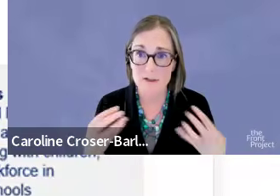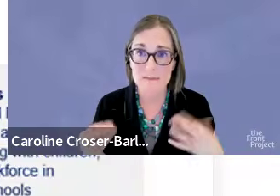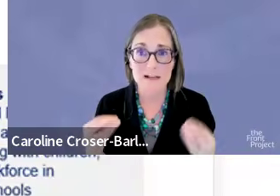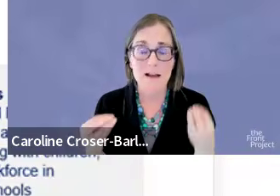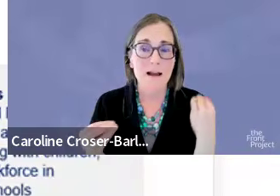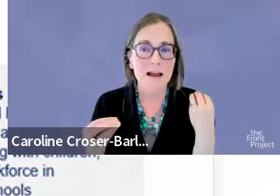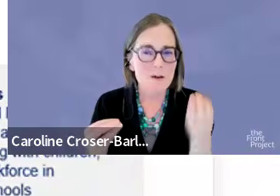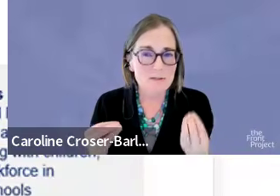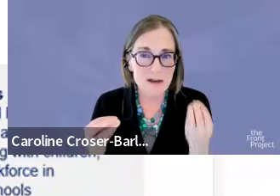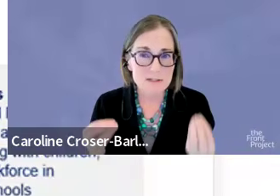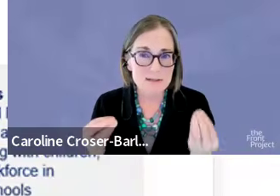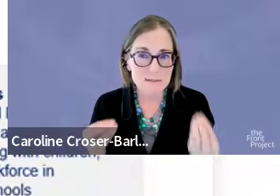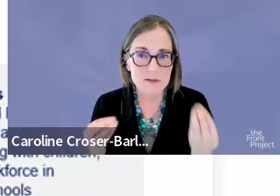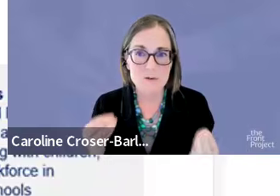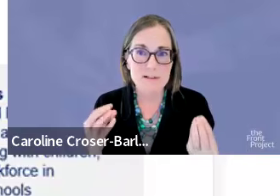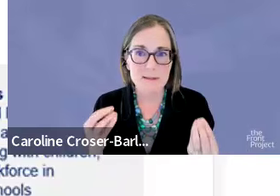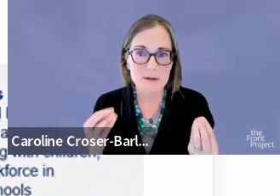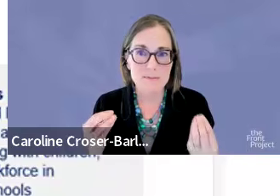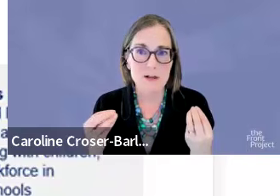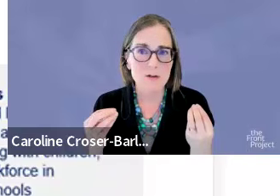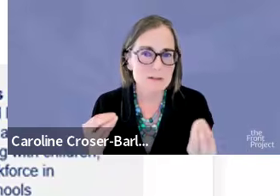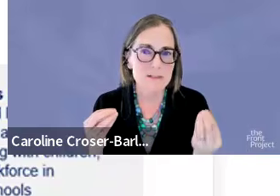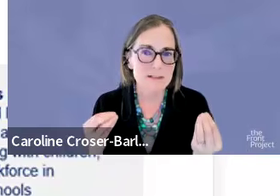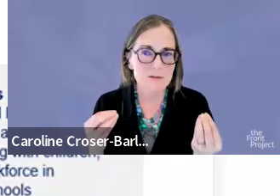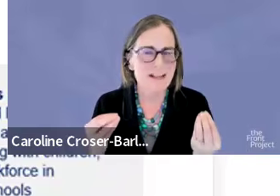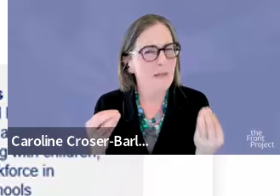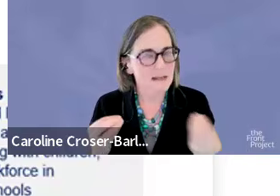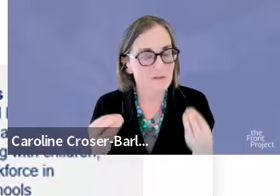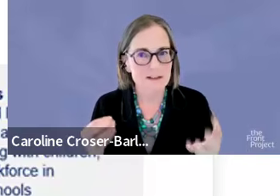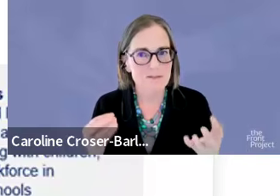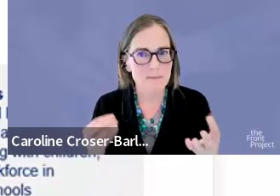suburbs and often that autism in the northern suburbs looked a bit different and may, in fact,